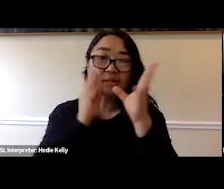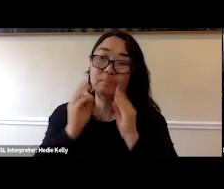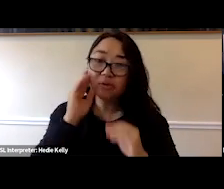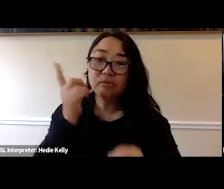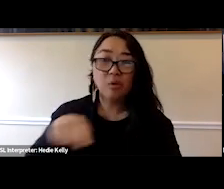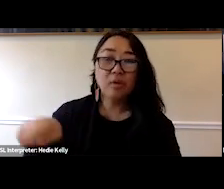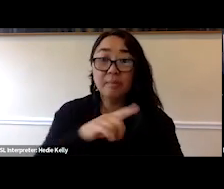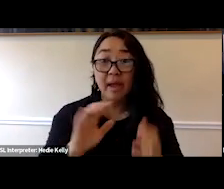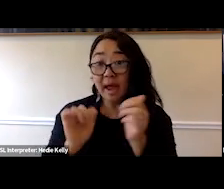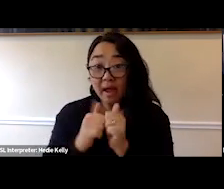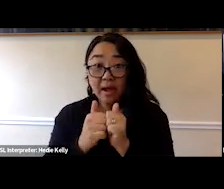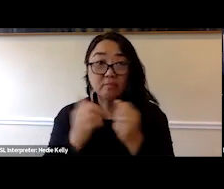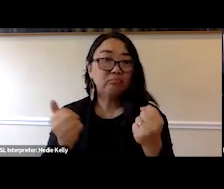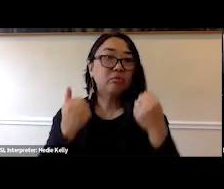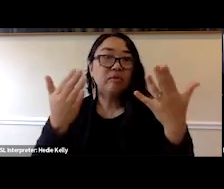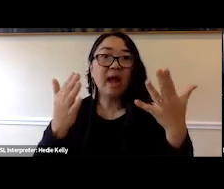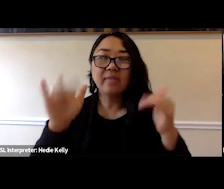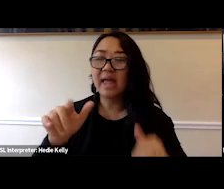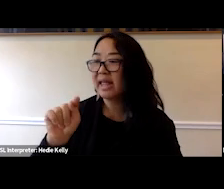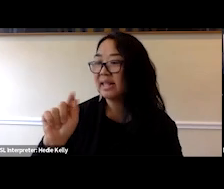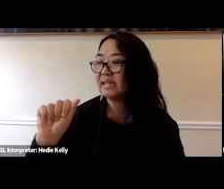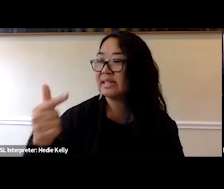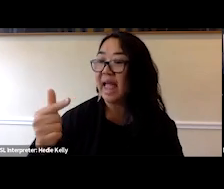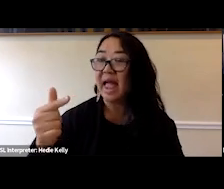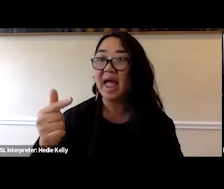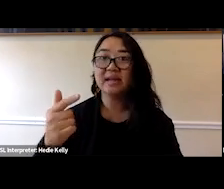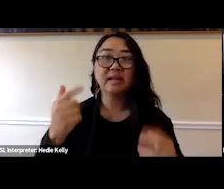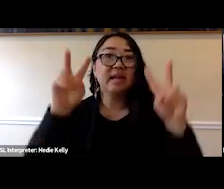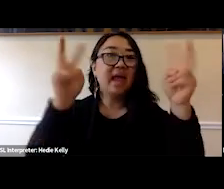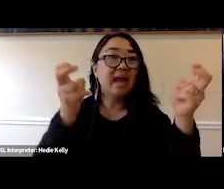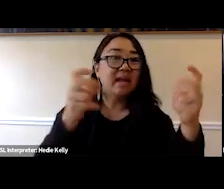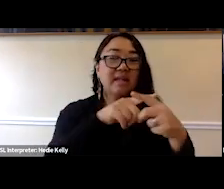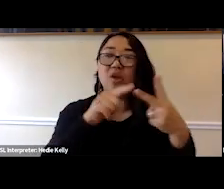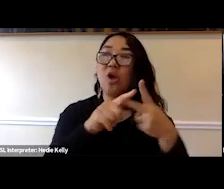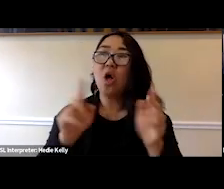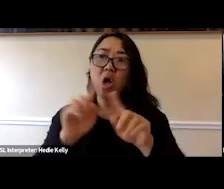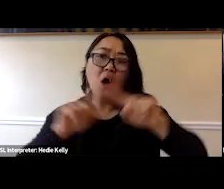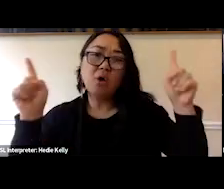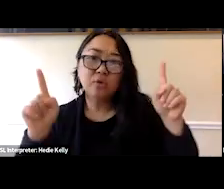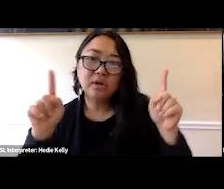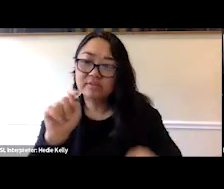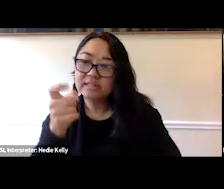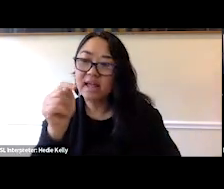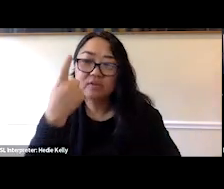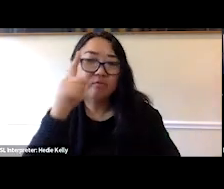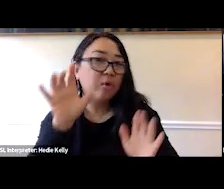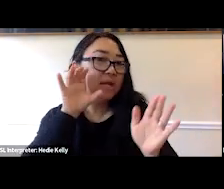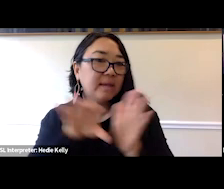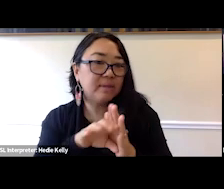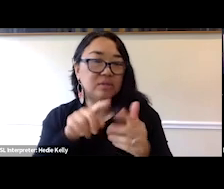by providing tagged headings, alternative text for images, and transcripts for any audio recordings or video.